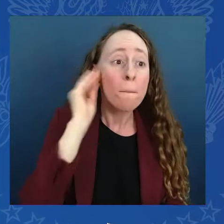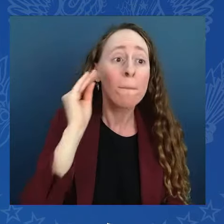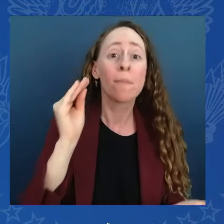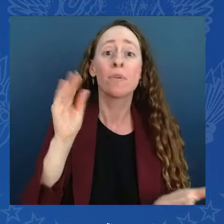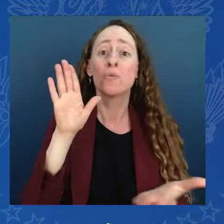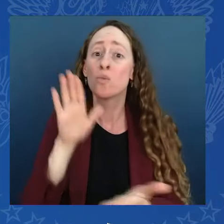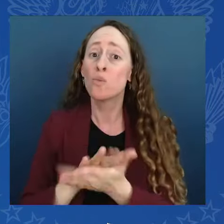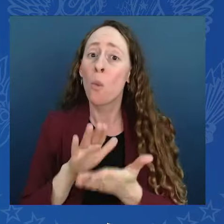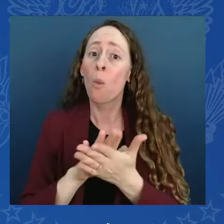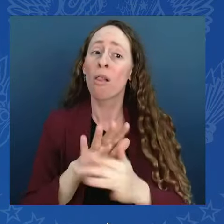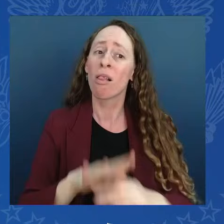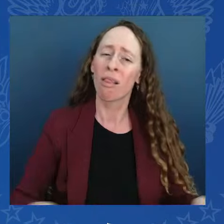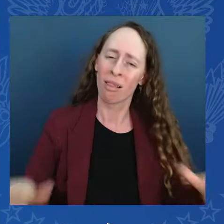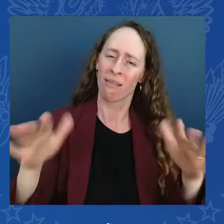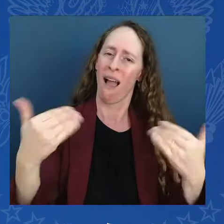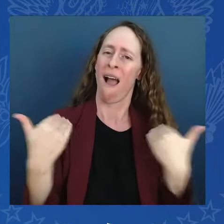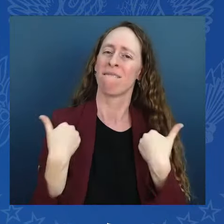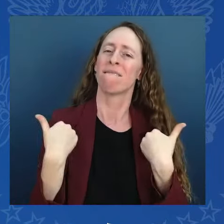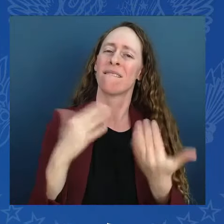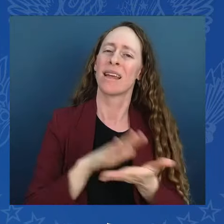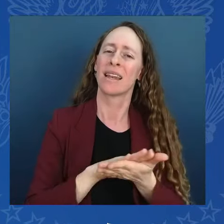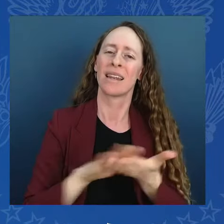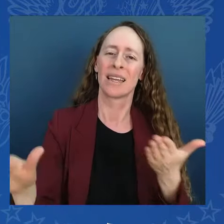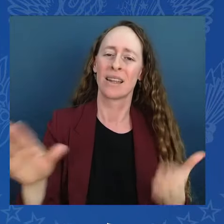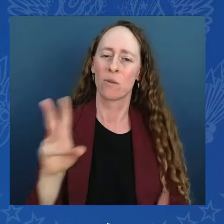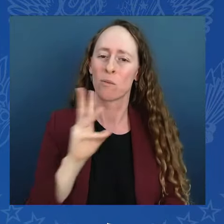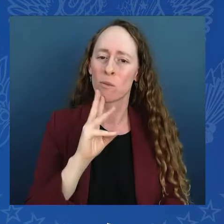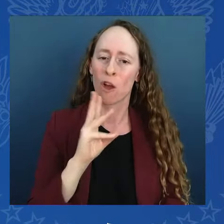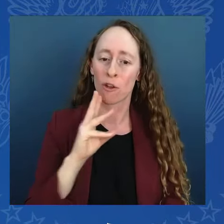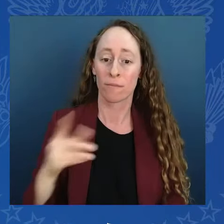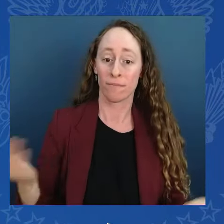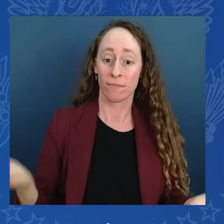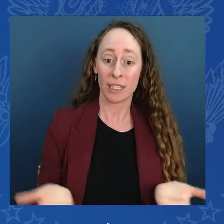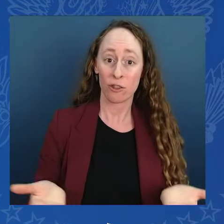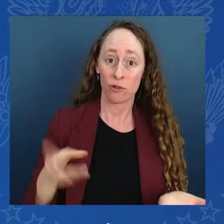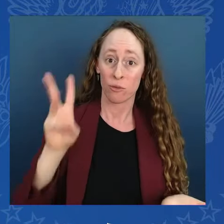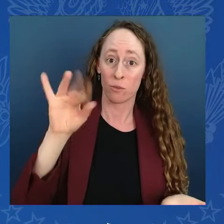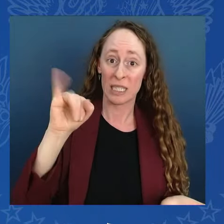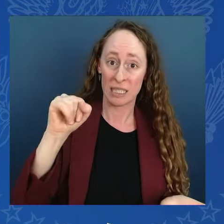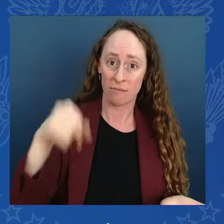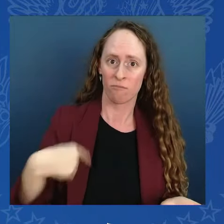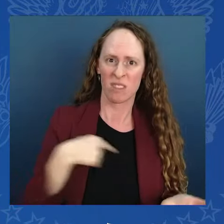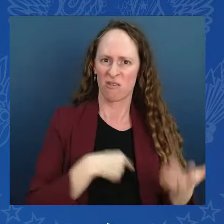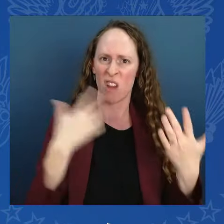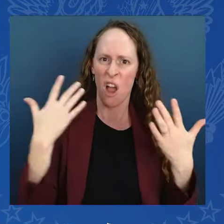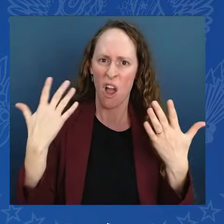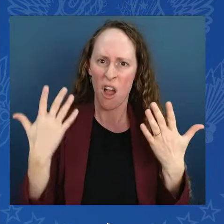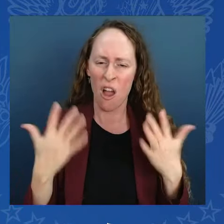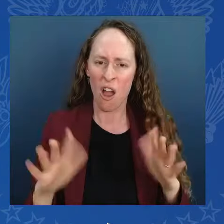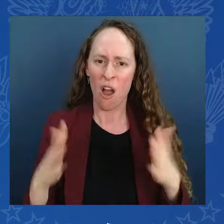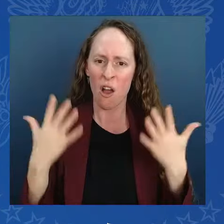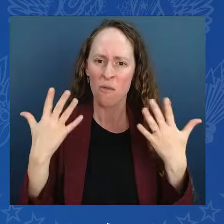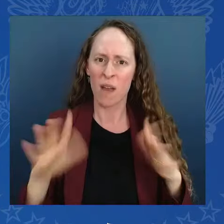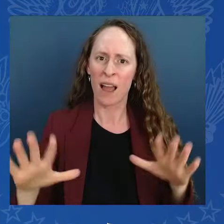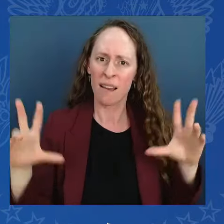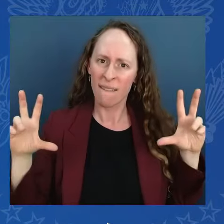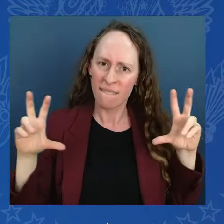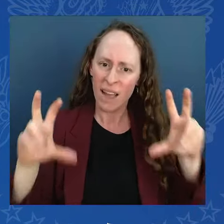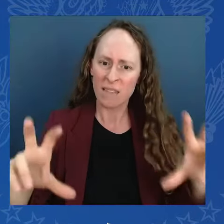we've invested more than $200 million, replacing tens of thousands of lead pipelines. And today -- --